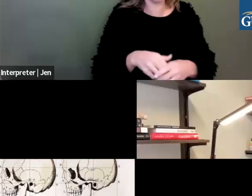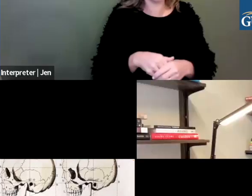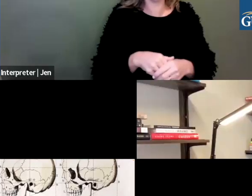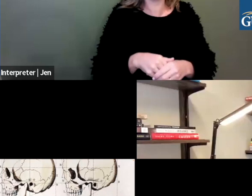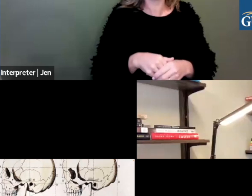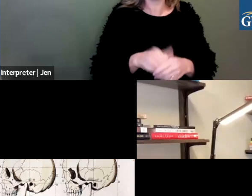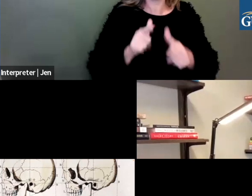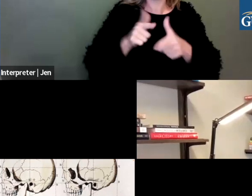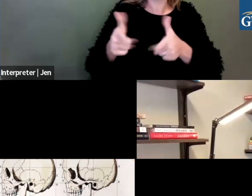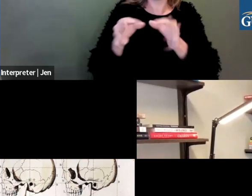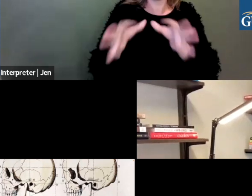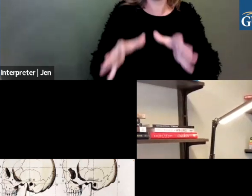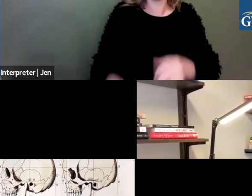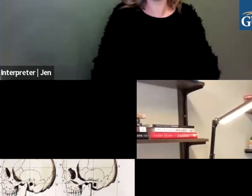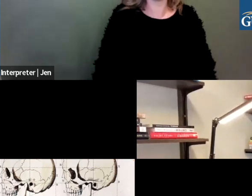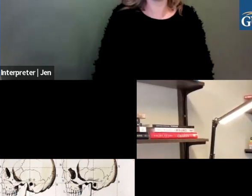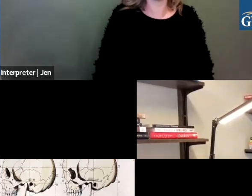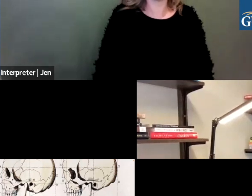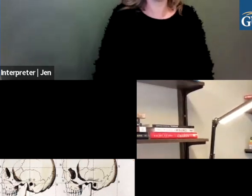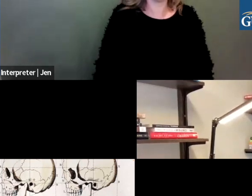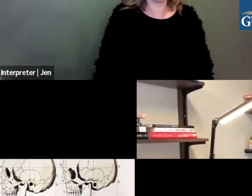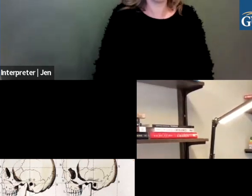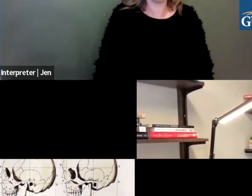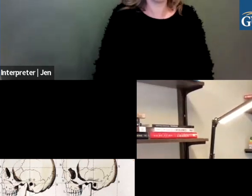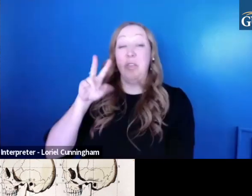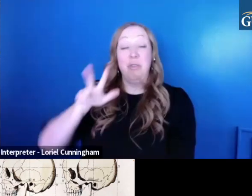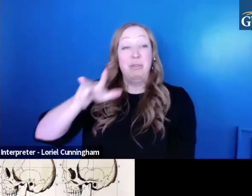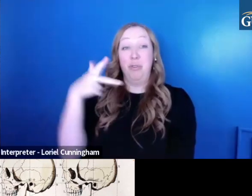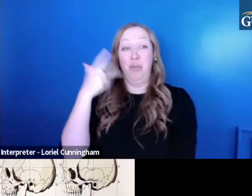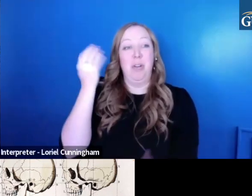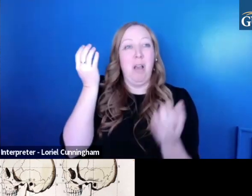So my reflection number 3 deals with this question of